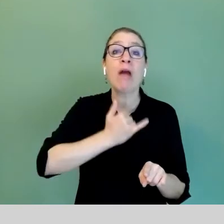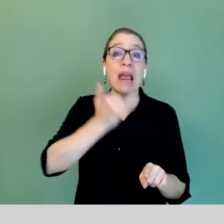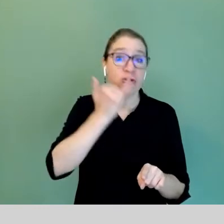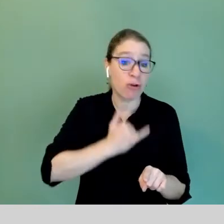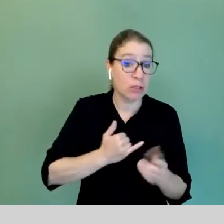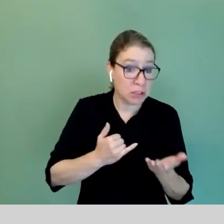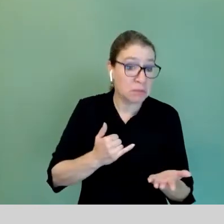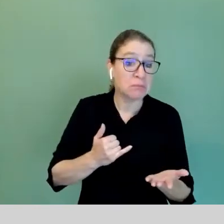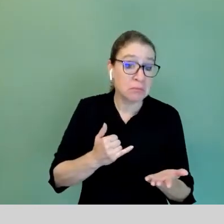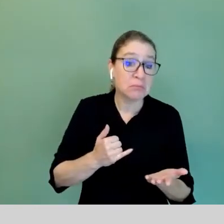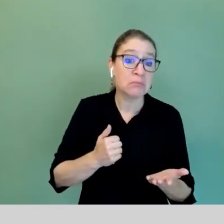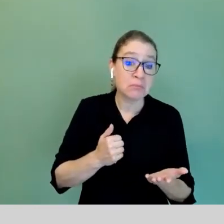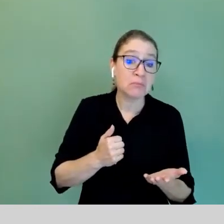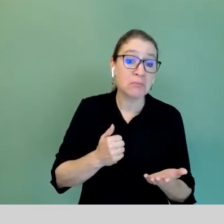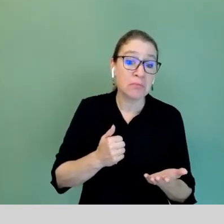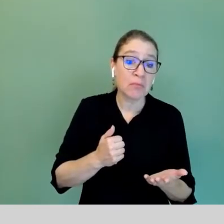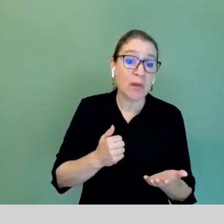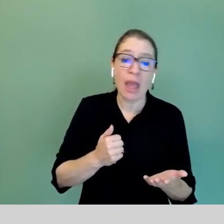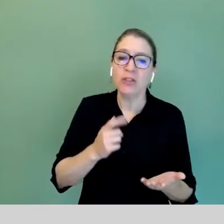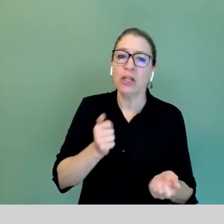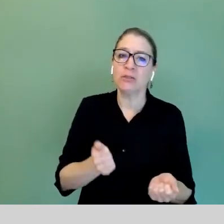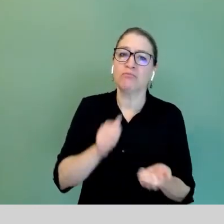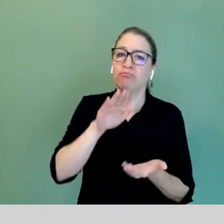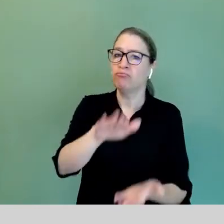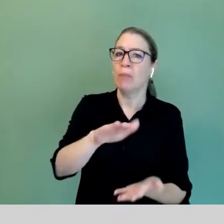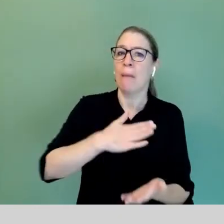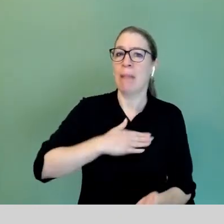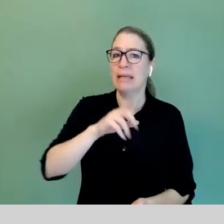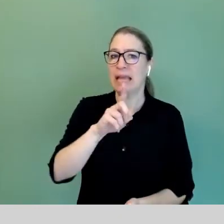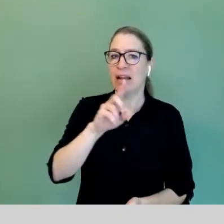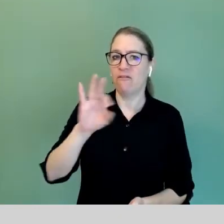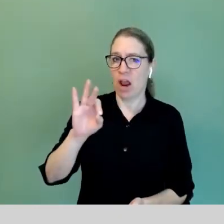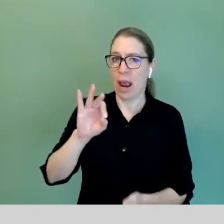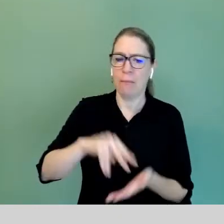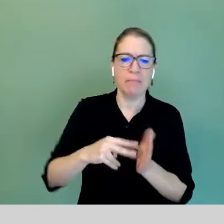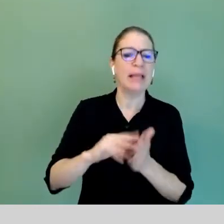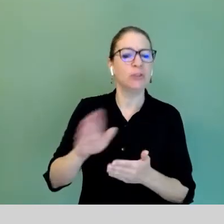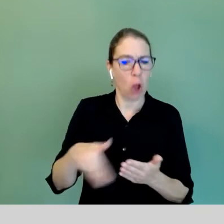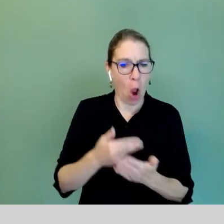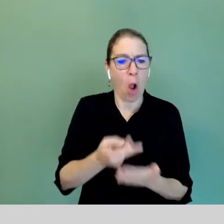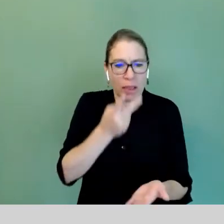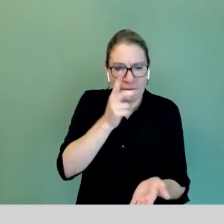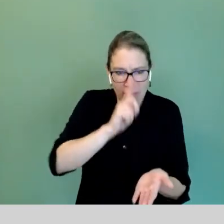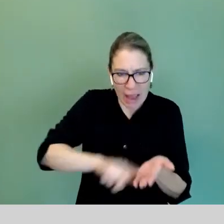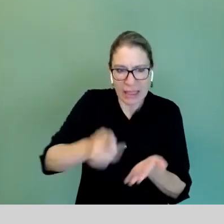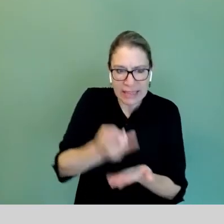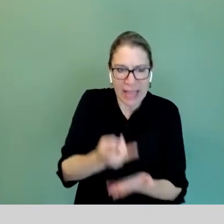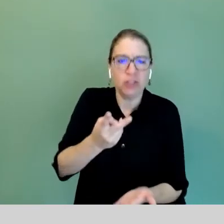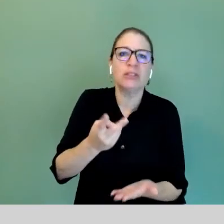that are thrown by this. It just returns my dataframe, which means all the validations pass.